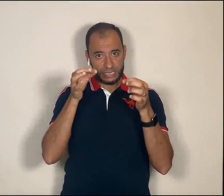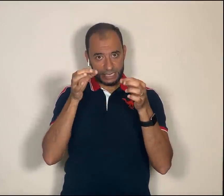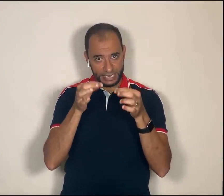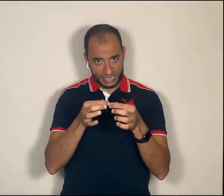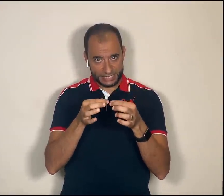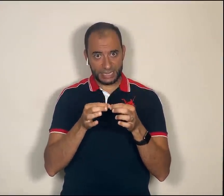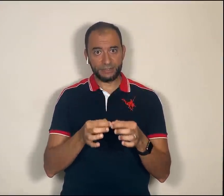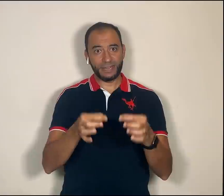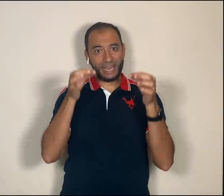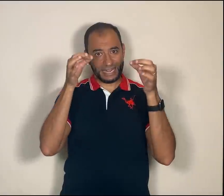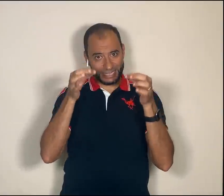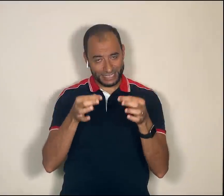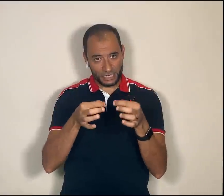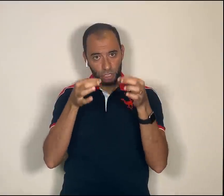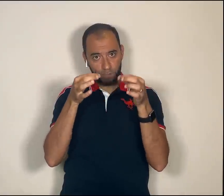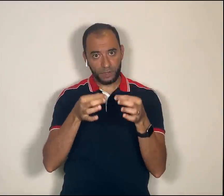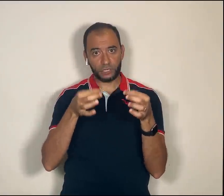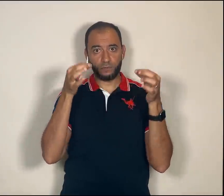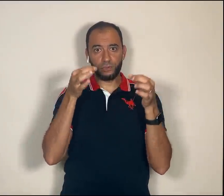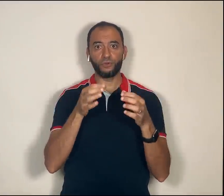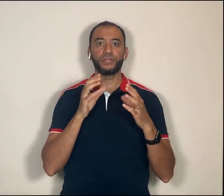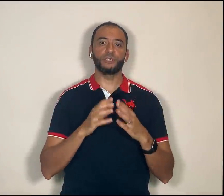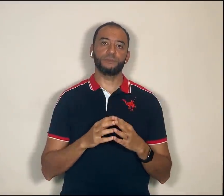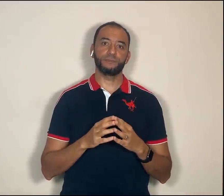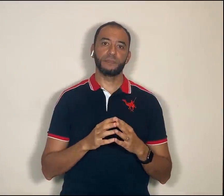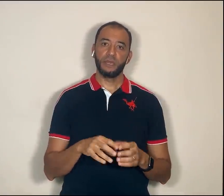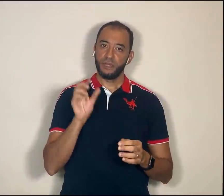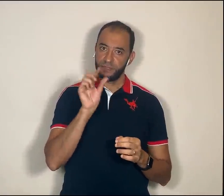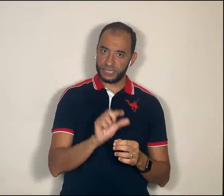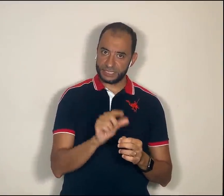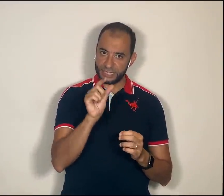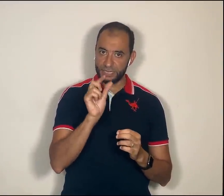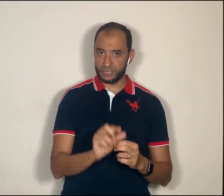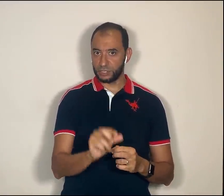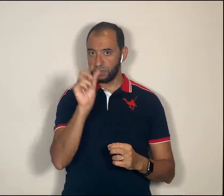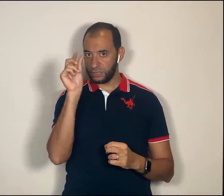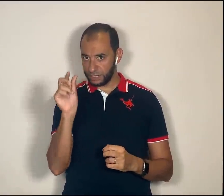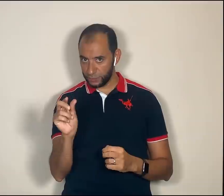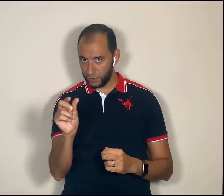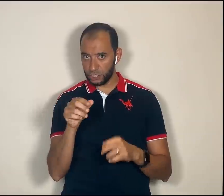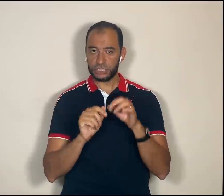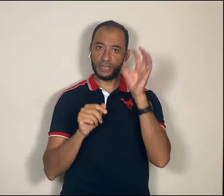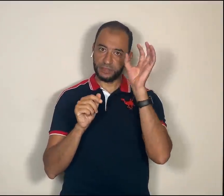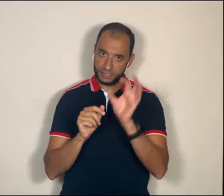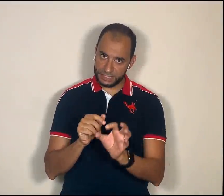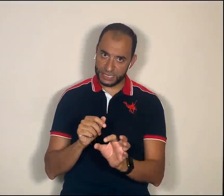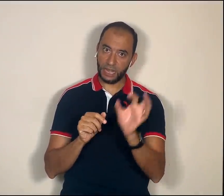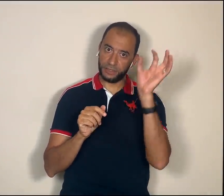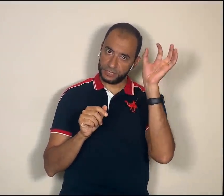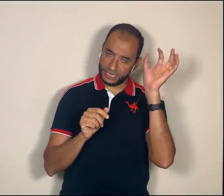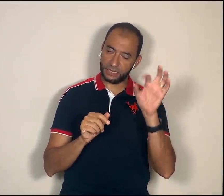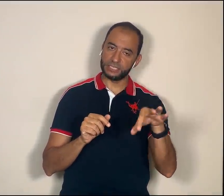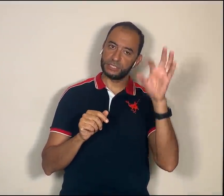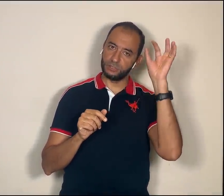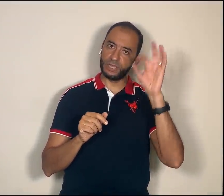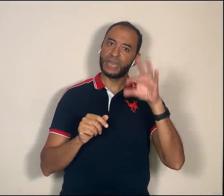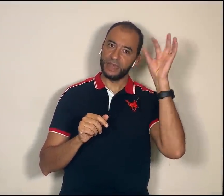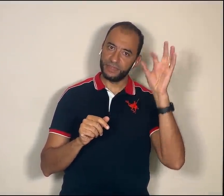is an integral and an essential part of the organism. This cell is doing this function, and this other cell is doing